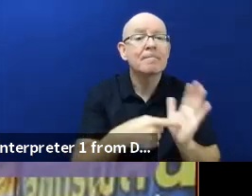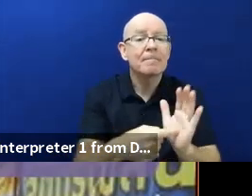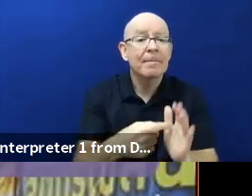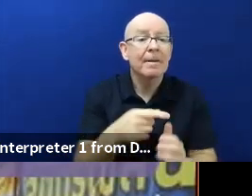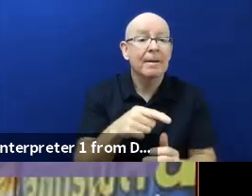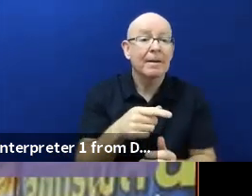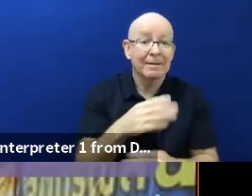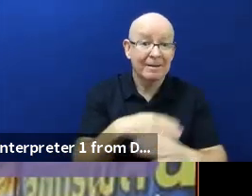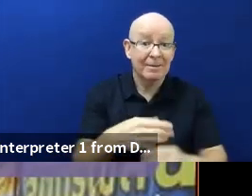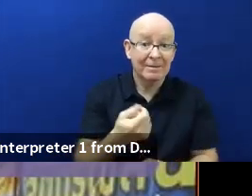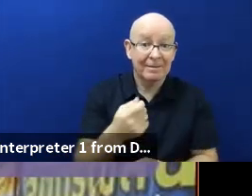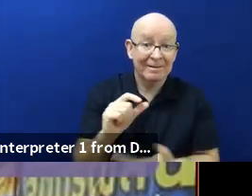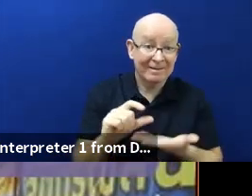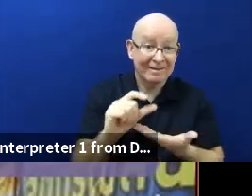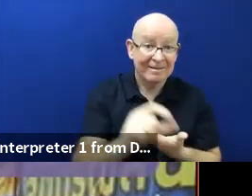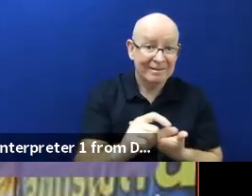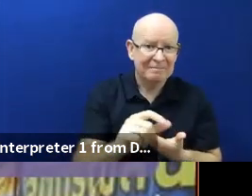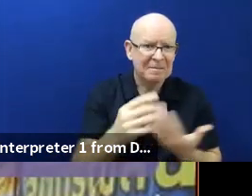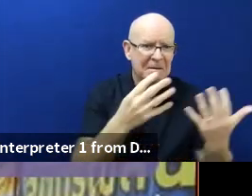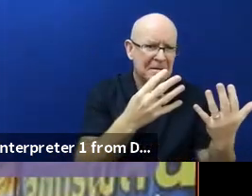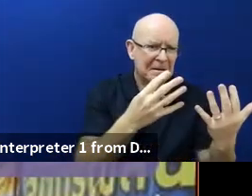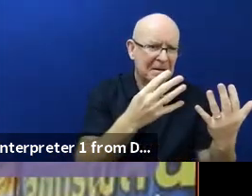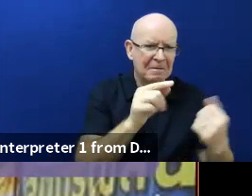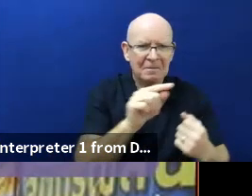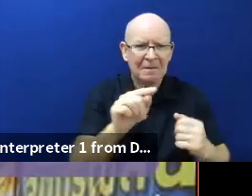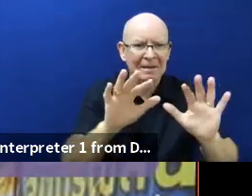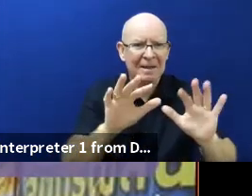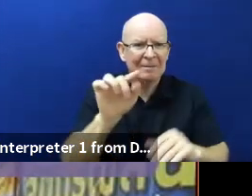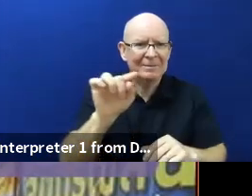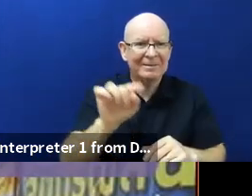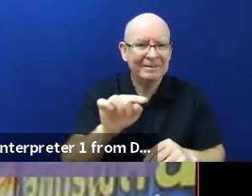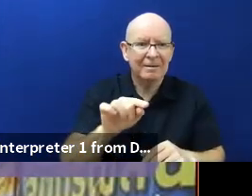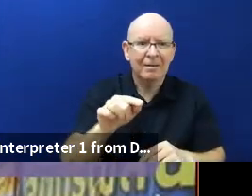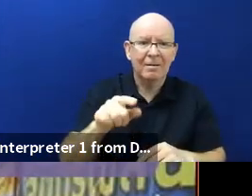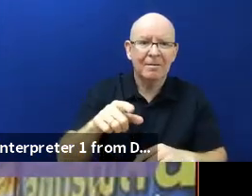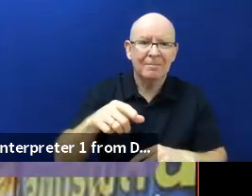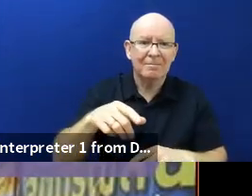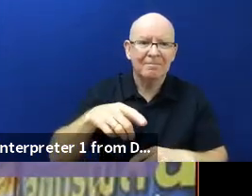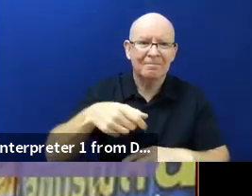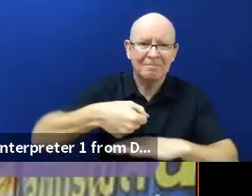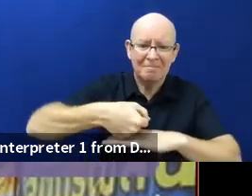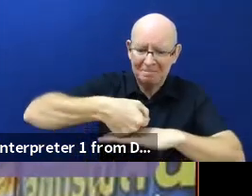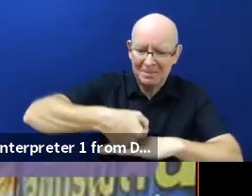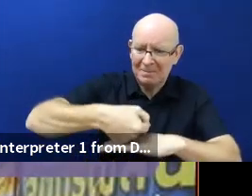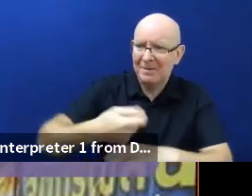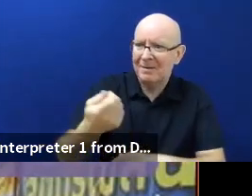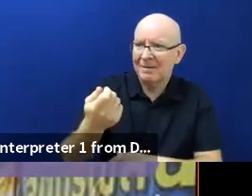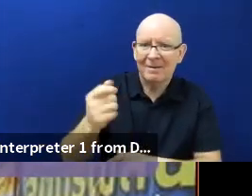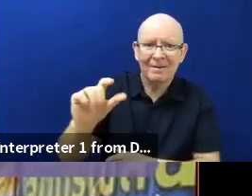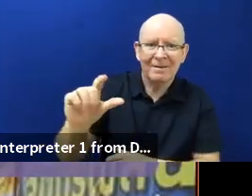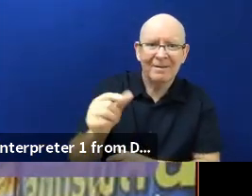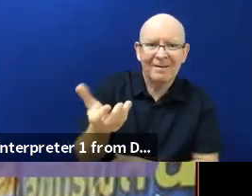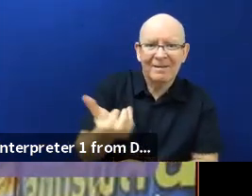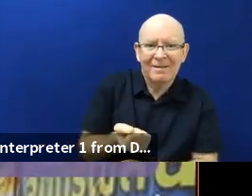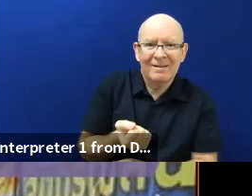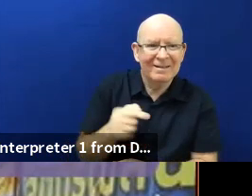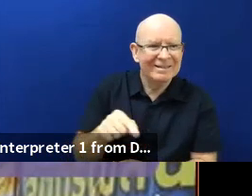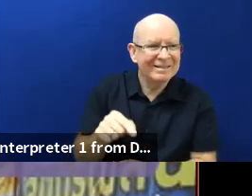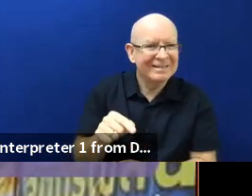hiring and we get of a lot of money from this and article 35 considering accessibility issues in,